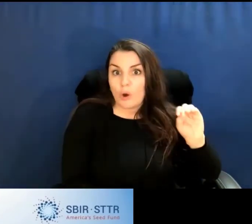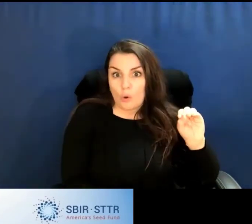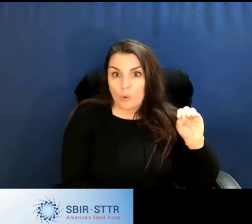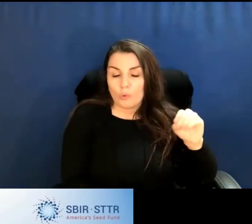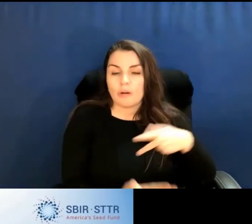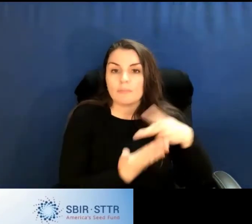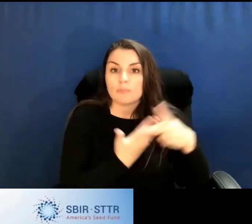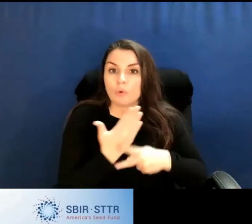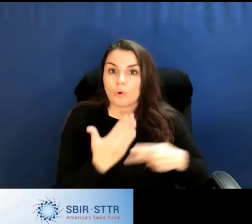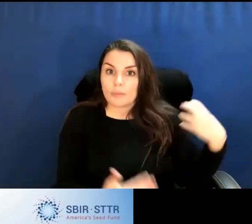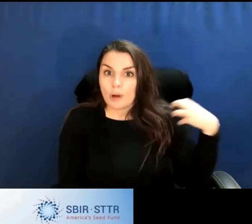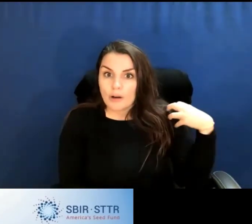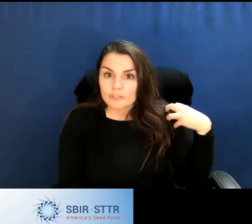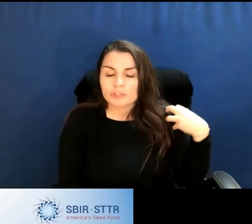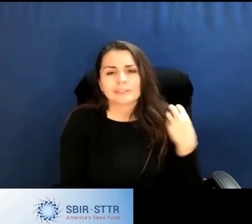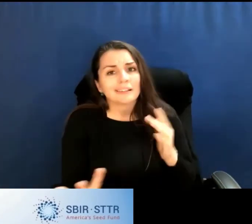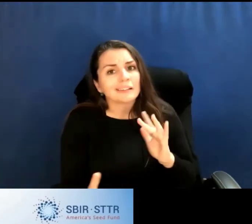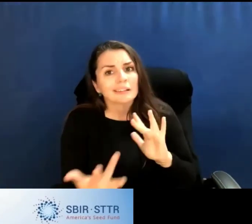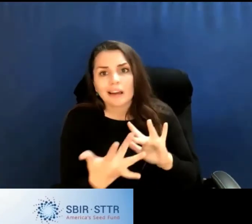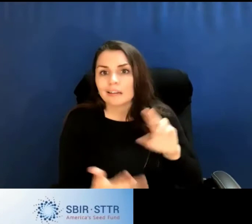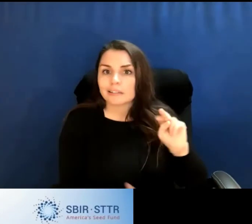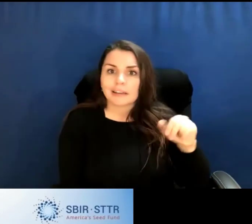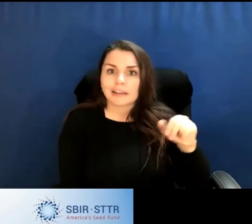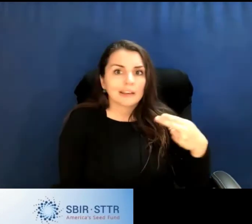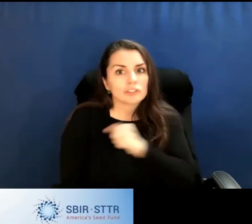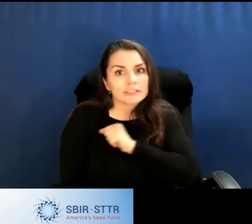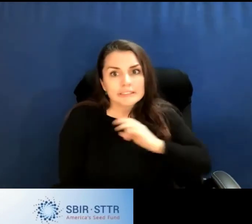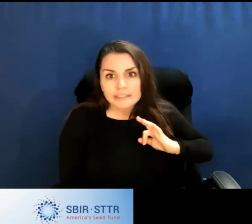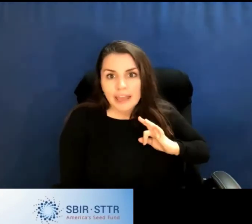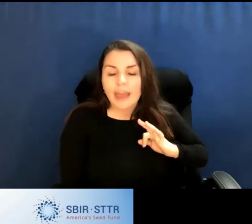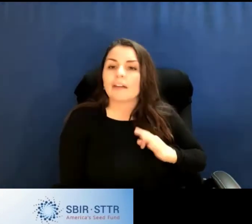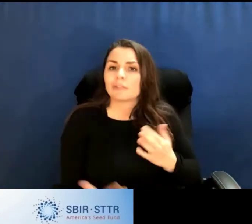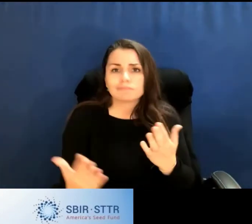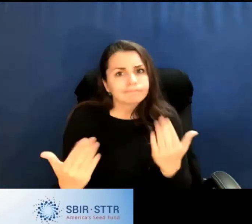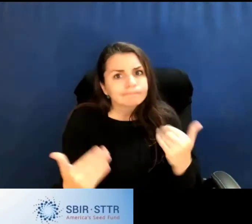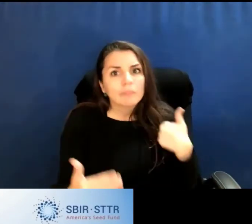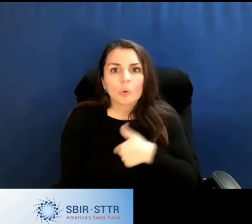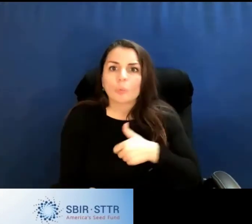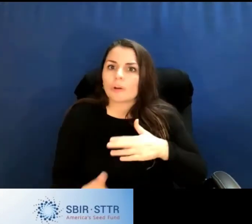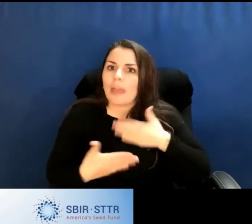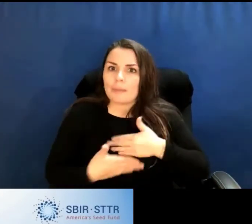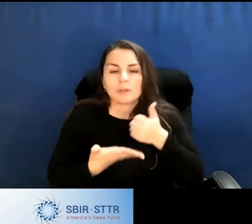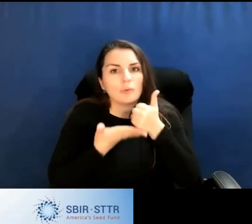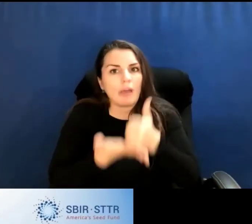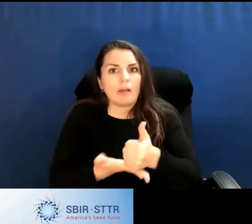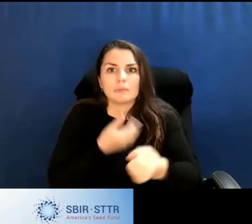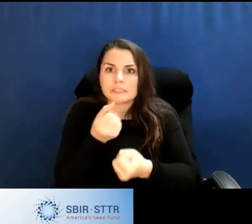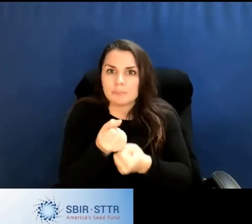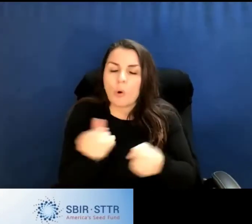Talk to us. Ask us questions. We can really help guide you to what makes the most sense